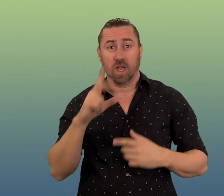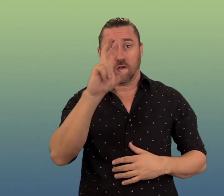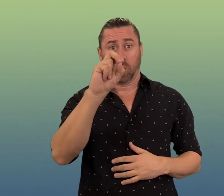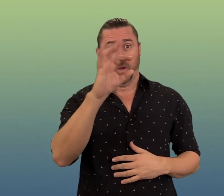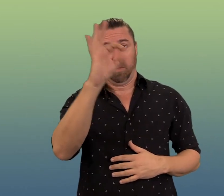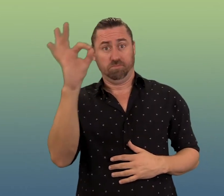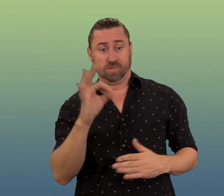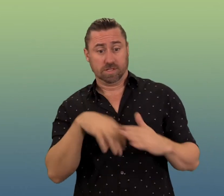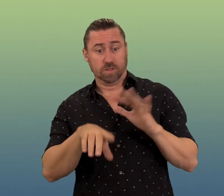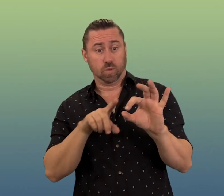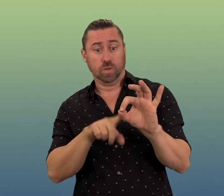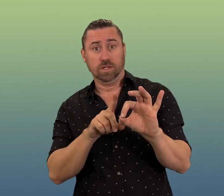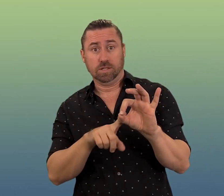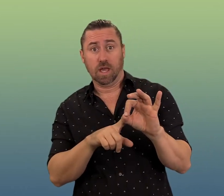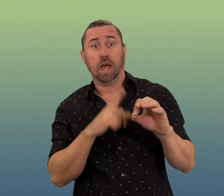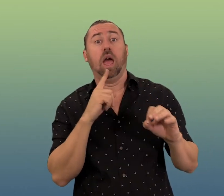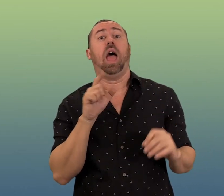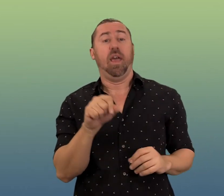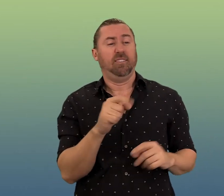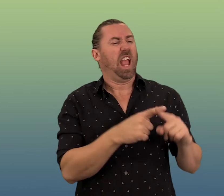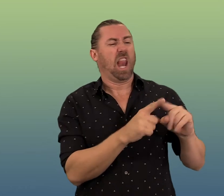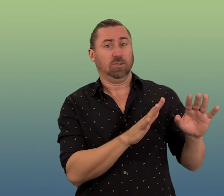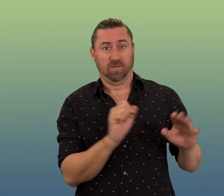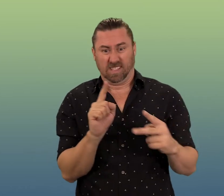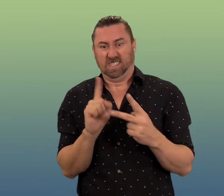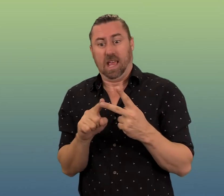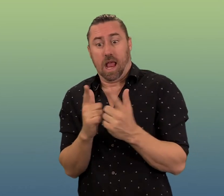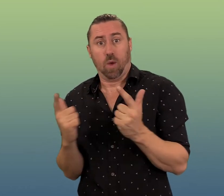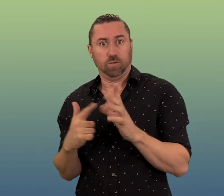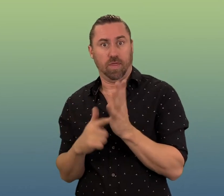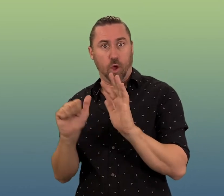12% of Queenslanders speak a language other than English at home,